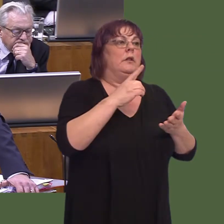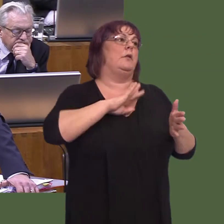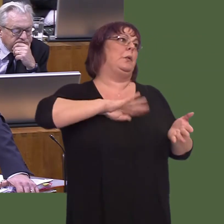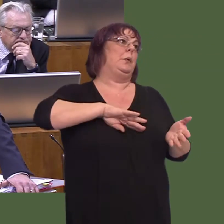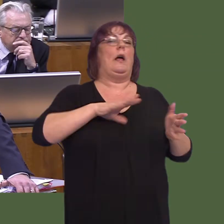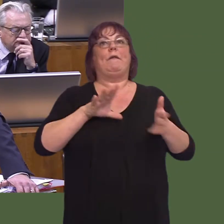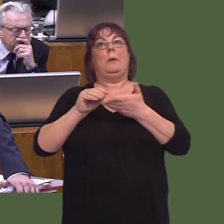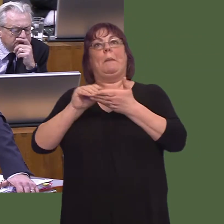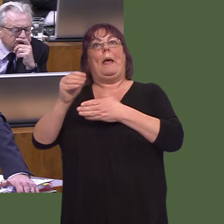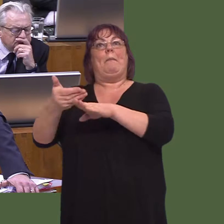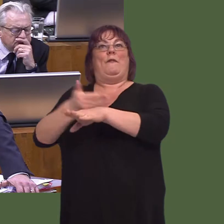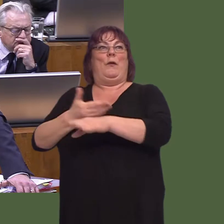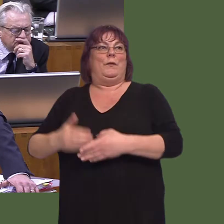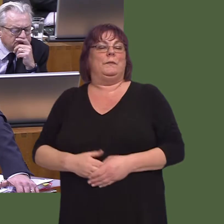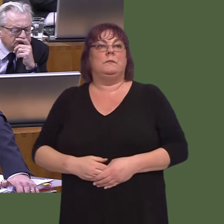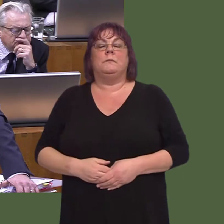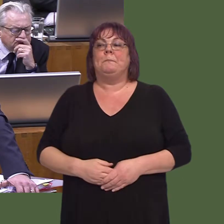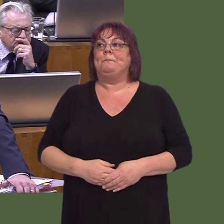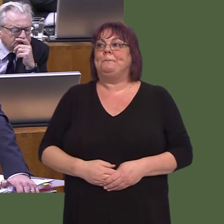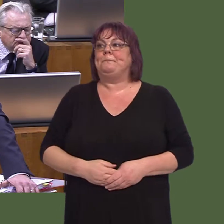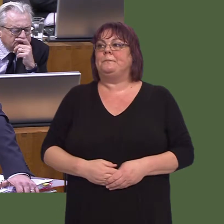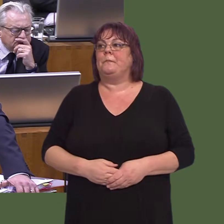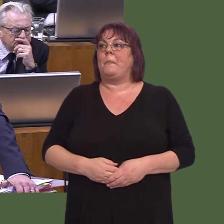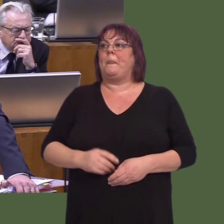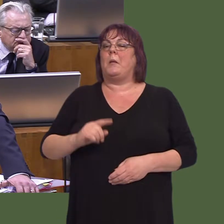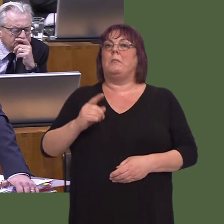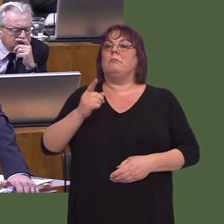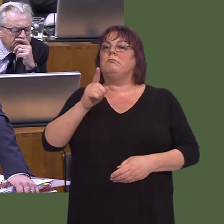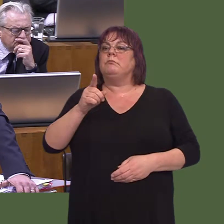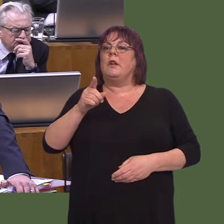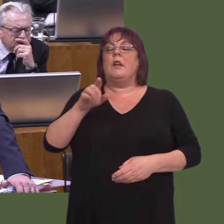The important point is this: I don't think it would be right that if there's no credit